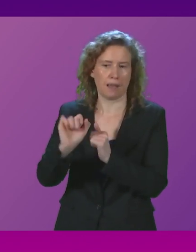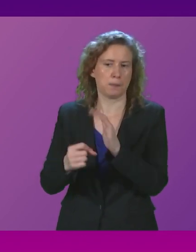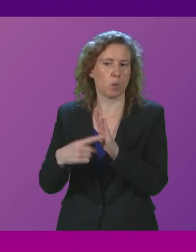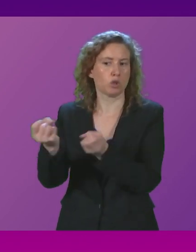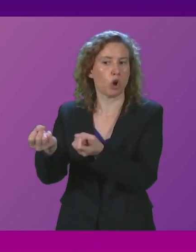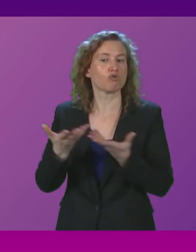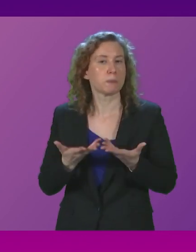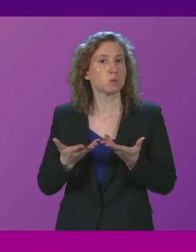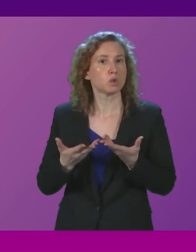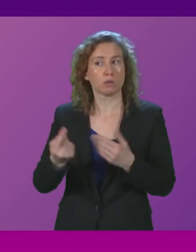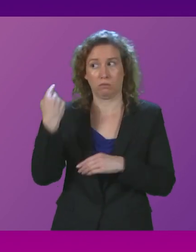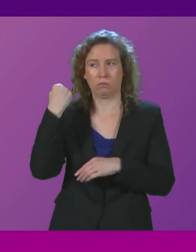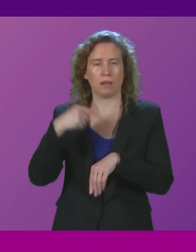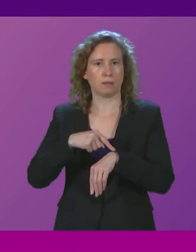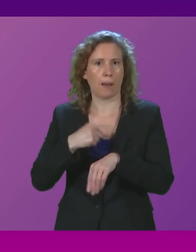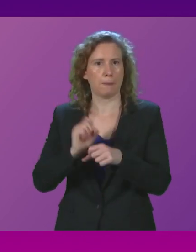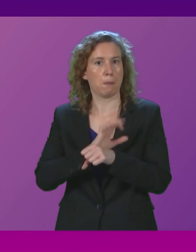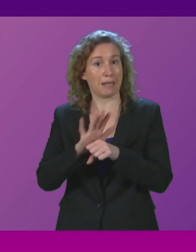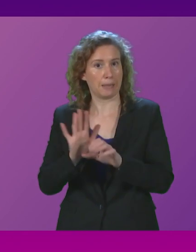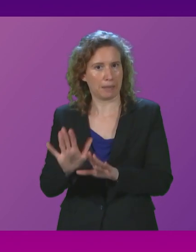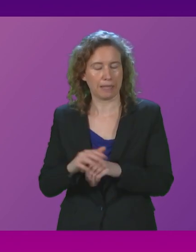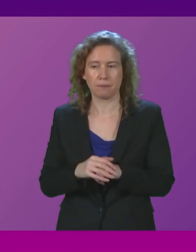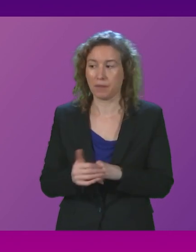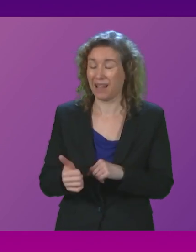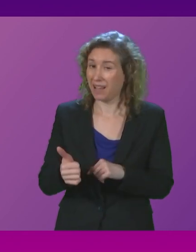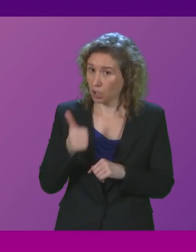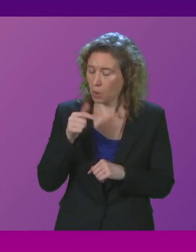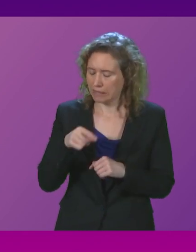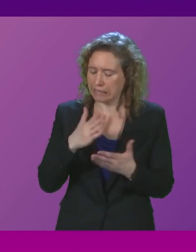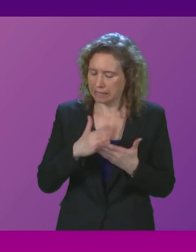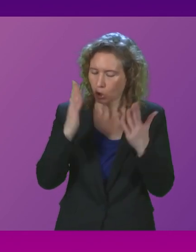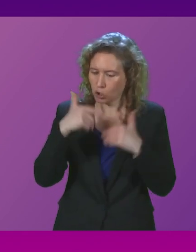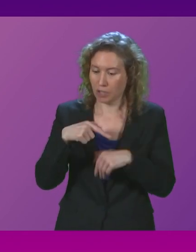it made during the pandemic. I know that this is a concerning time for the company’s staff.